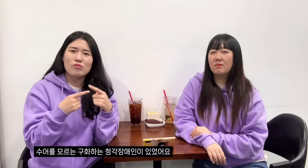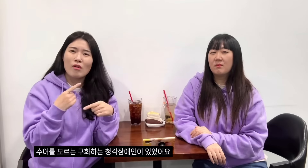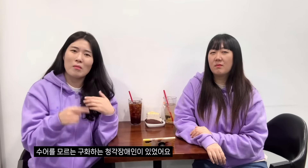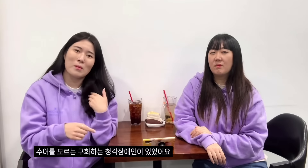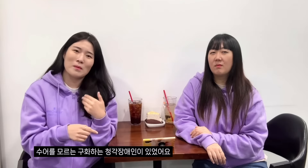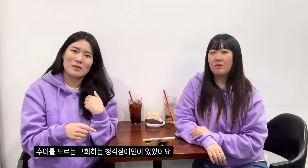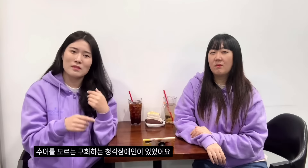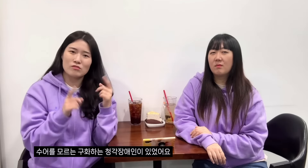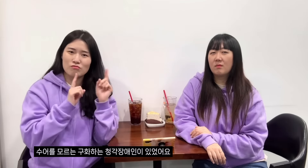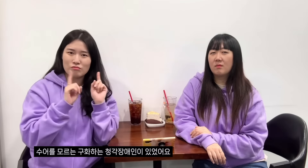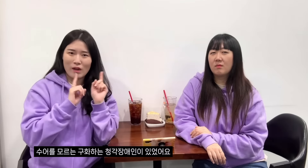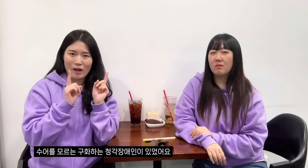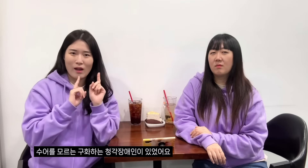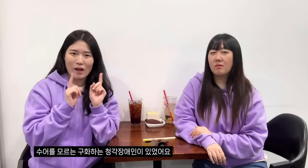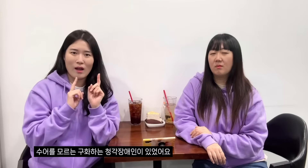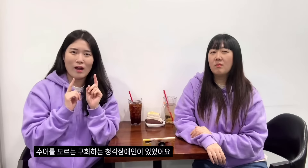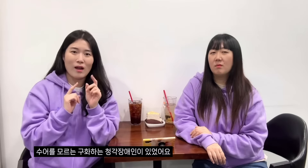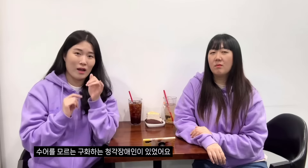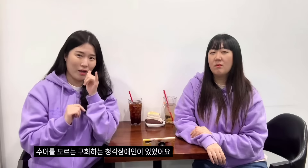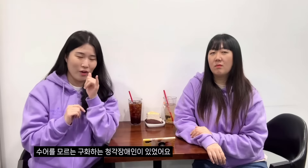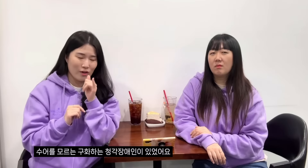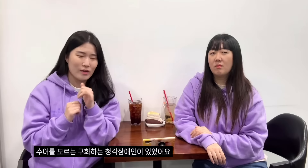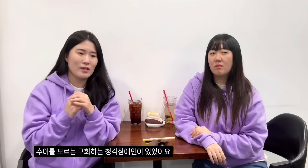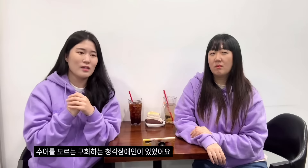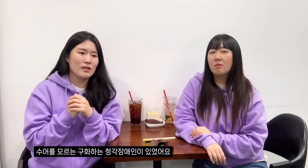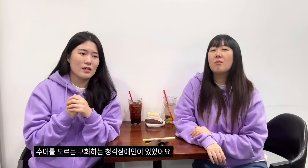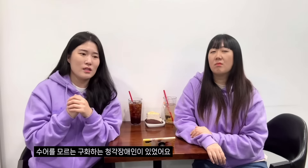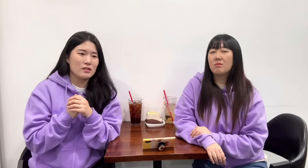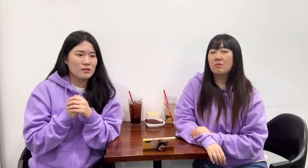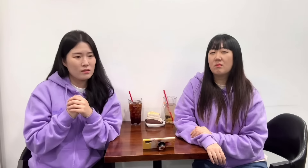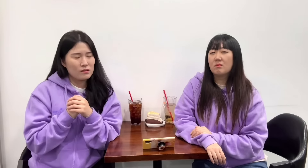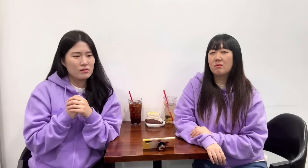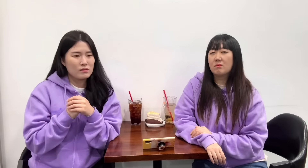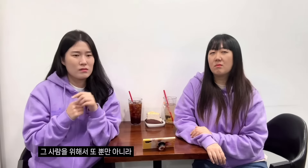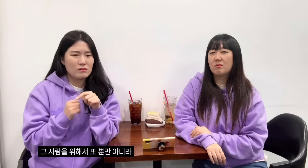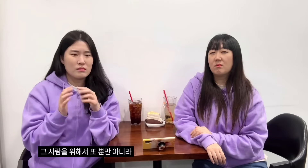there was a deaf person who could speak without knowing sign language.